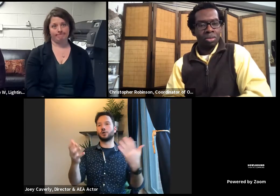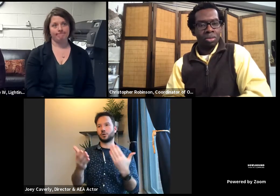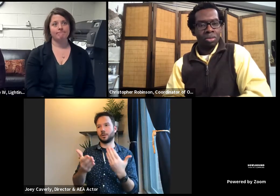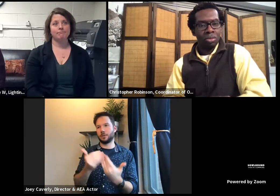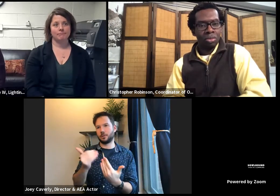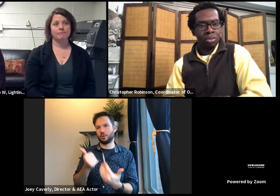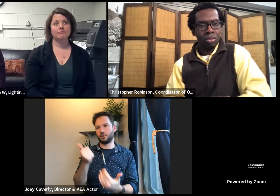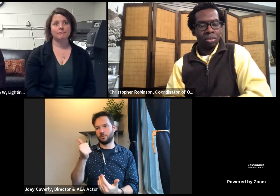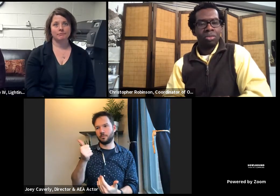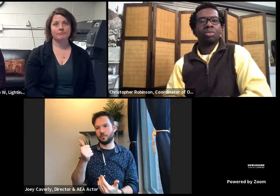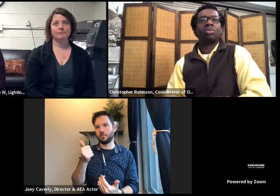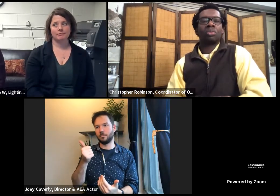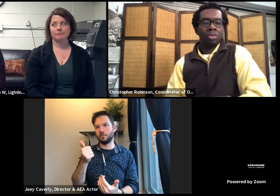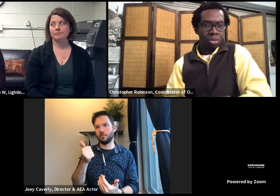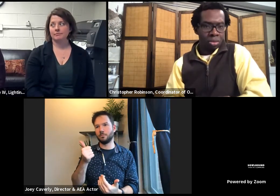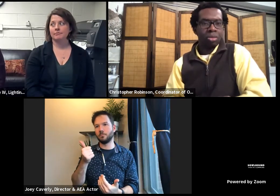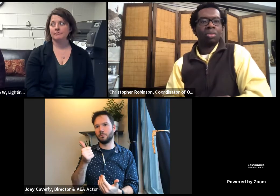It makes the process so much easier.